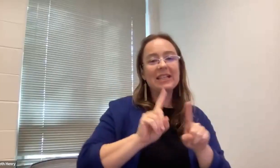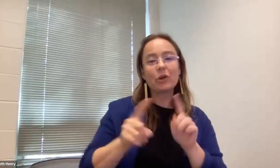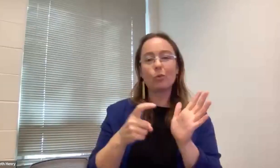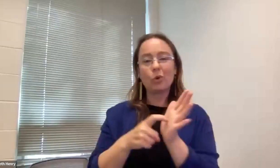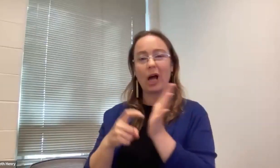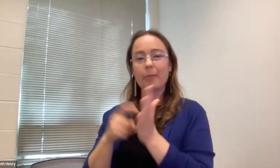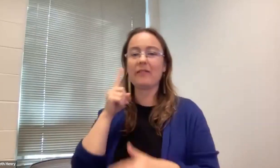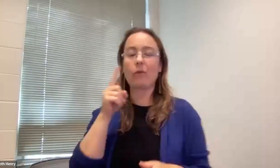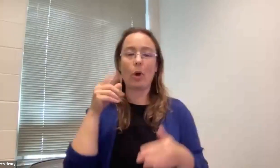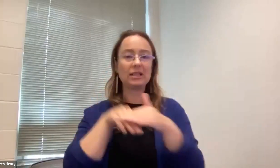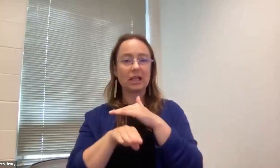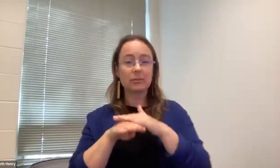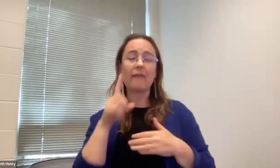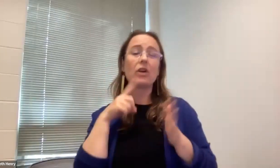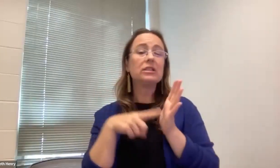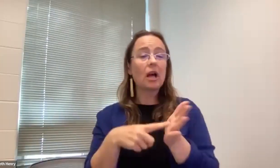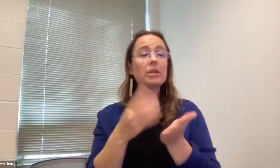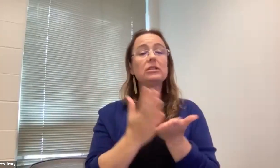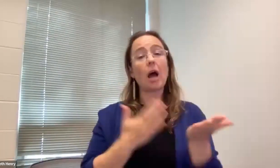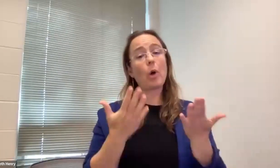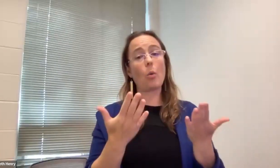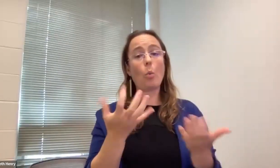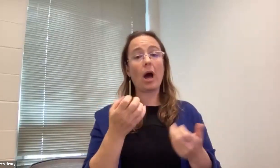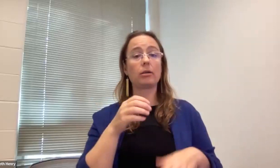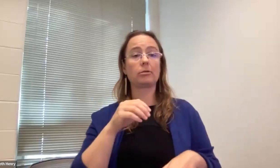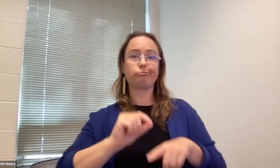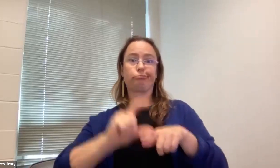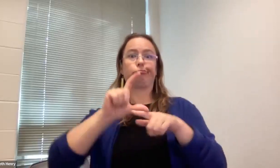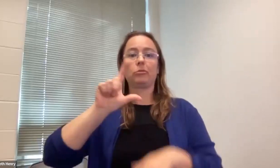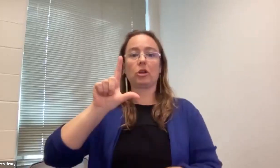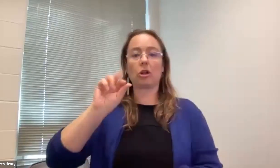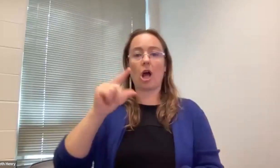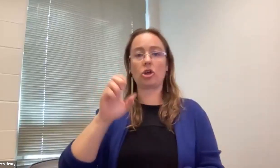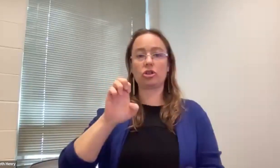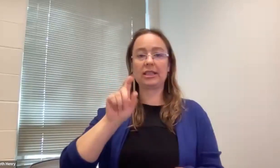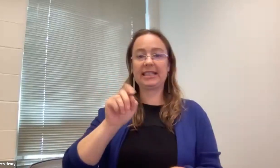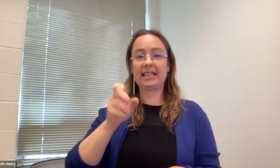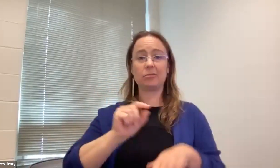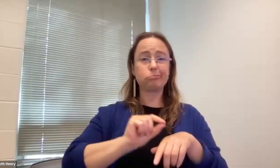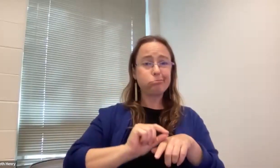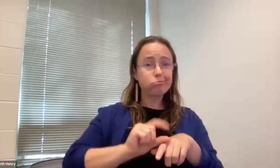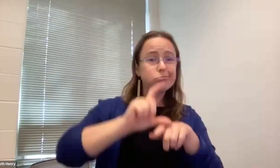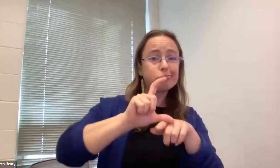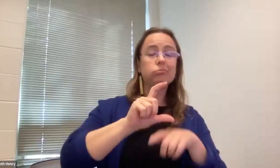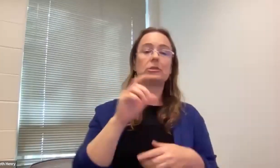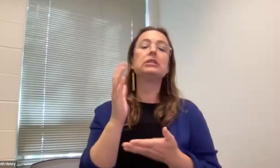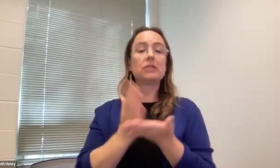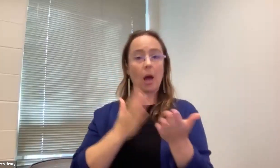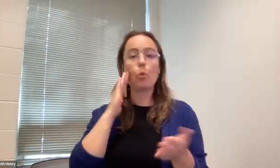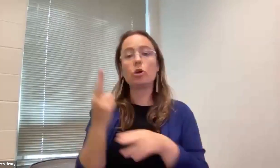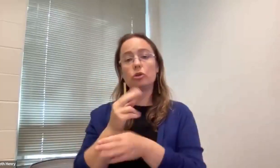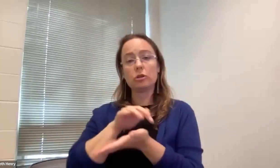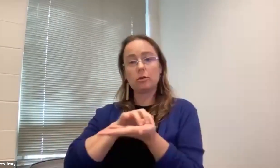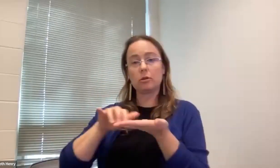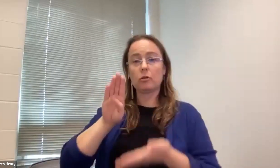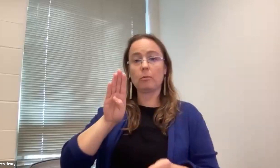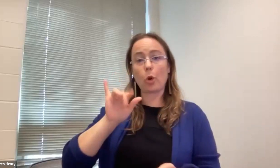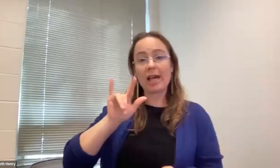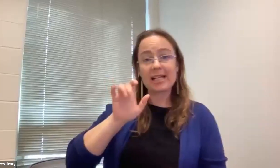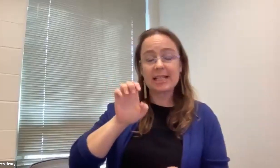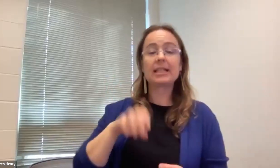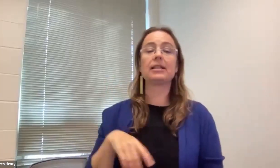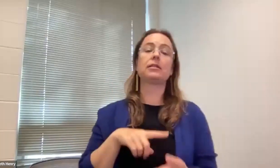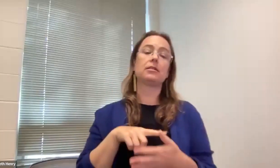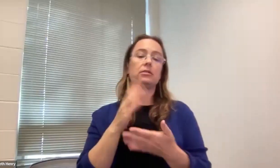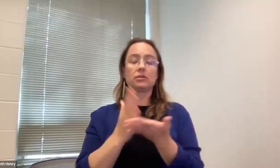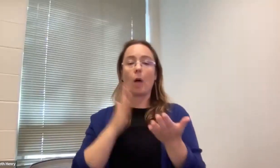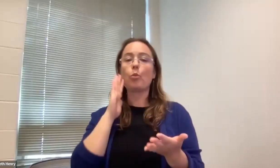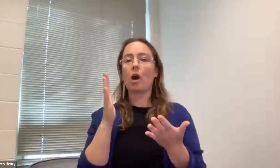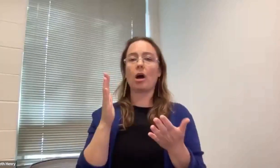Gustavo Navarrete (he/him/él): uh in adulthood. So each in that for that plan person has their own respective individual needs for accessibility. So need a large print, and some use uh real readers.